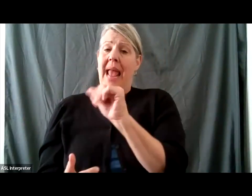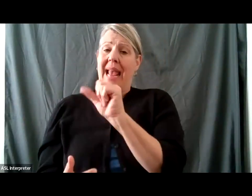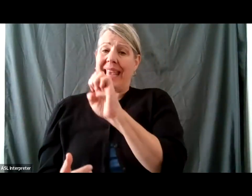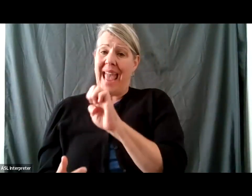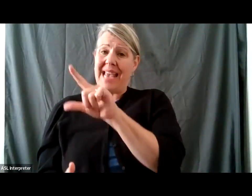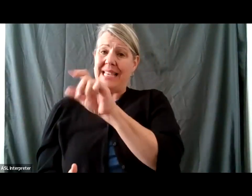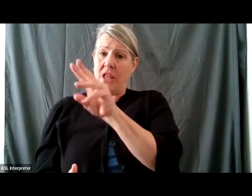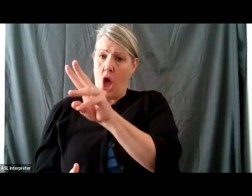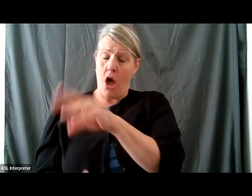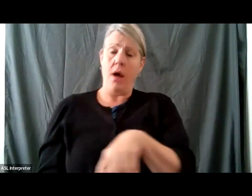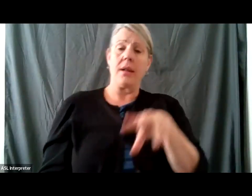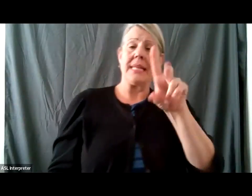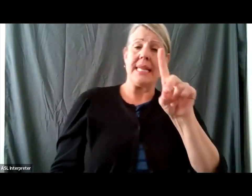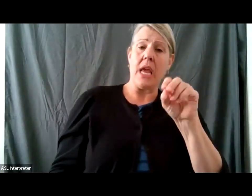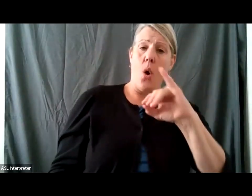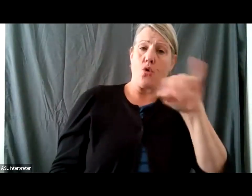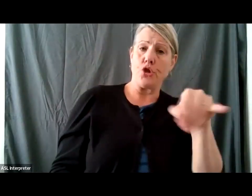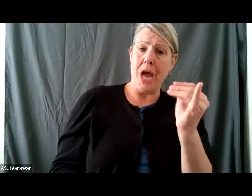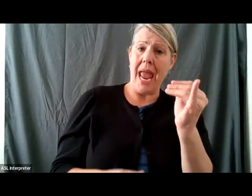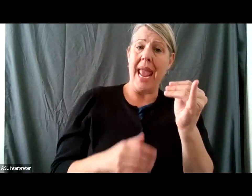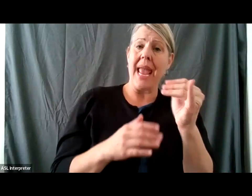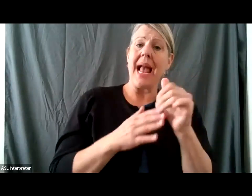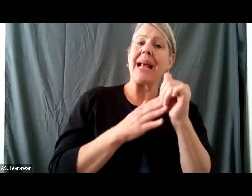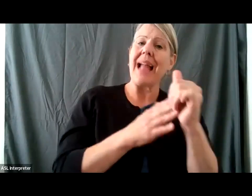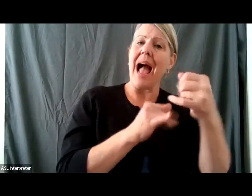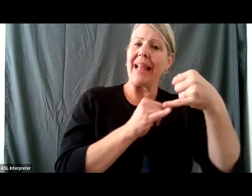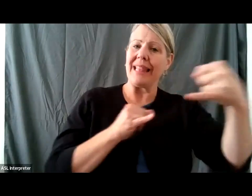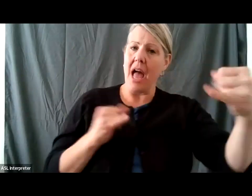DOJ guidance on integration and provide more details about what it means.